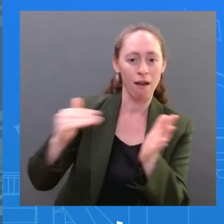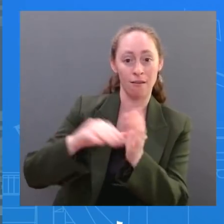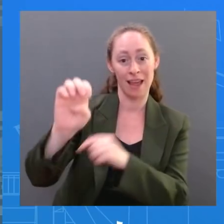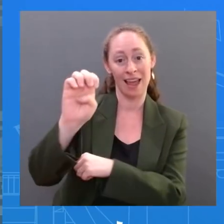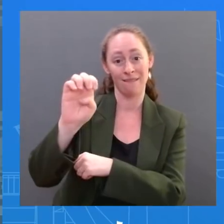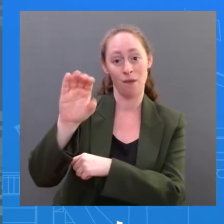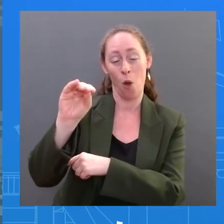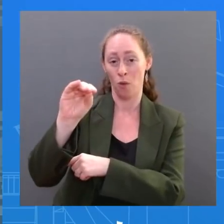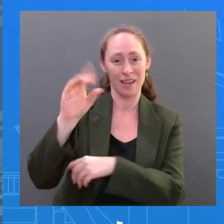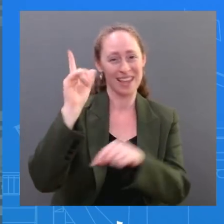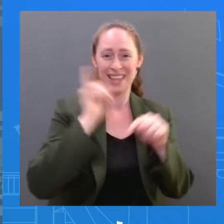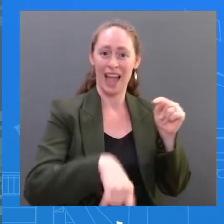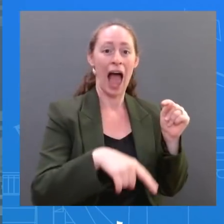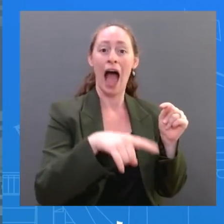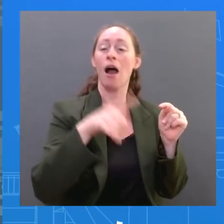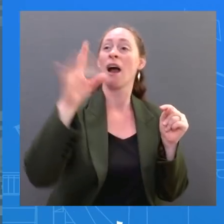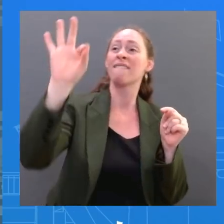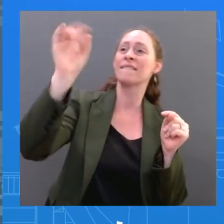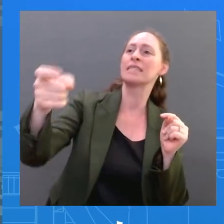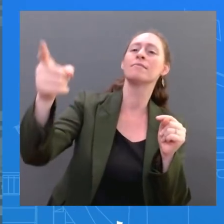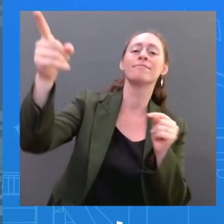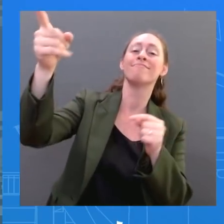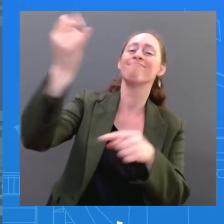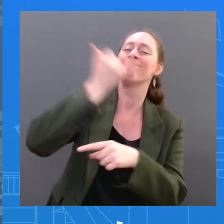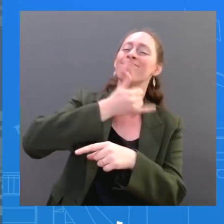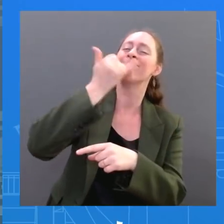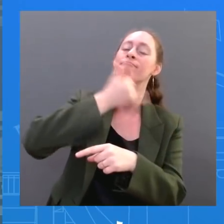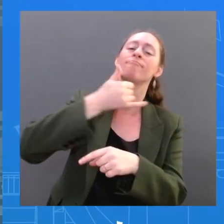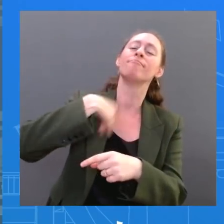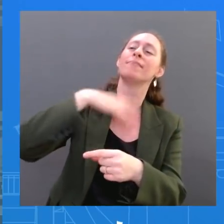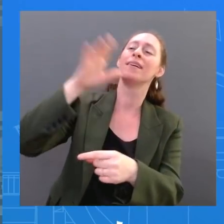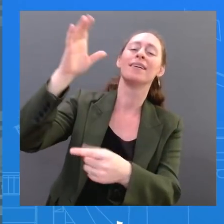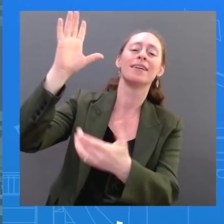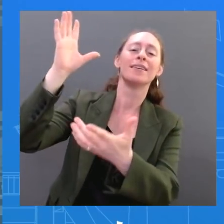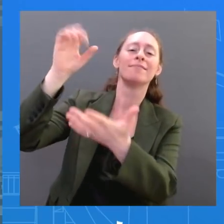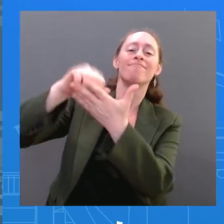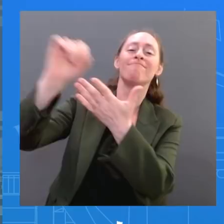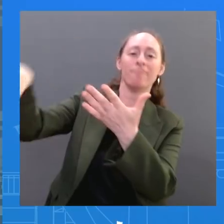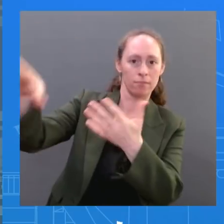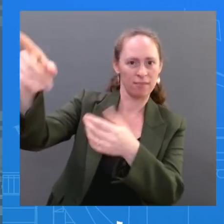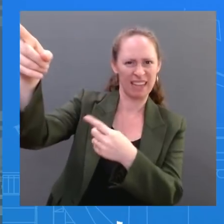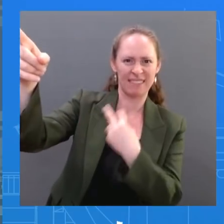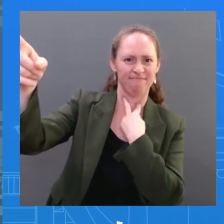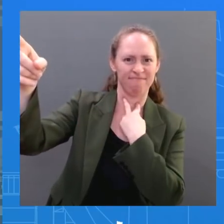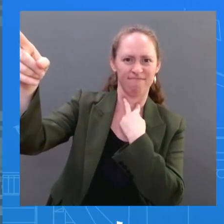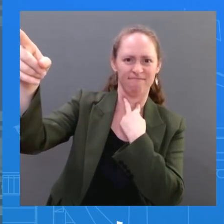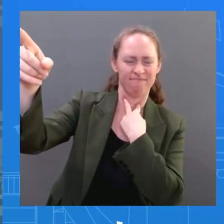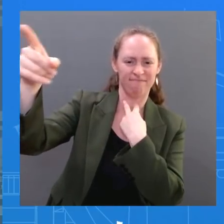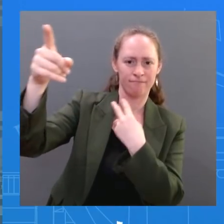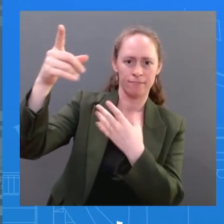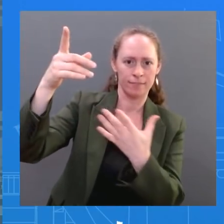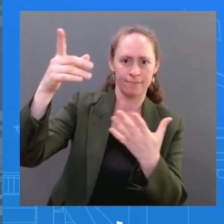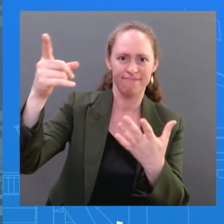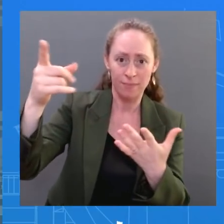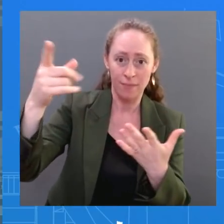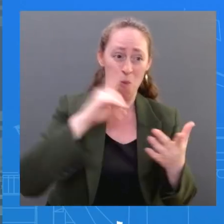right that was precedent for nearly 50 years. And I think we all need to be mindful -- he is very mindful, we are all very mindful --